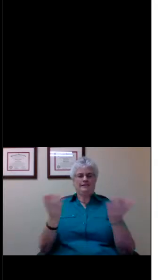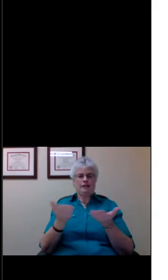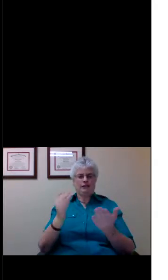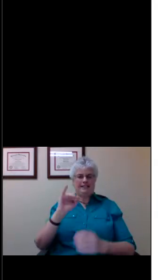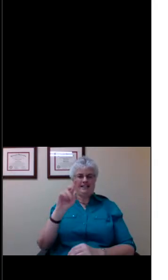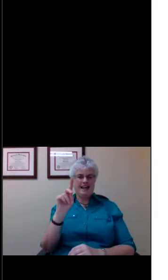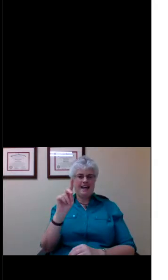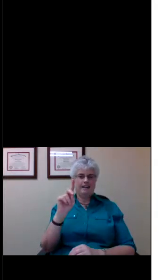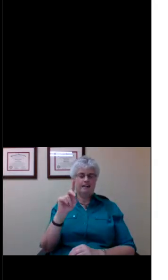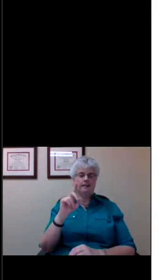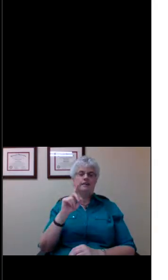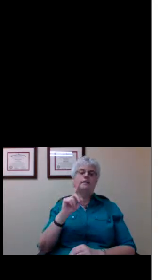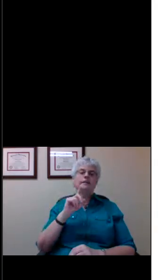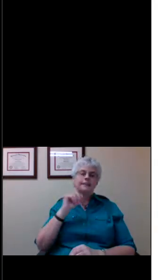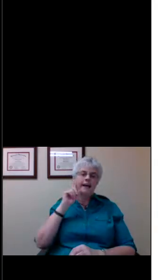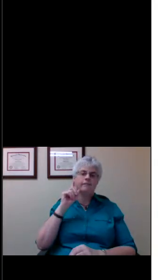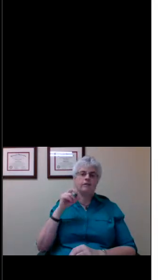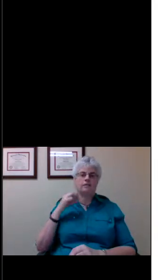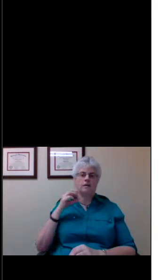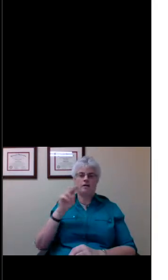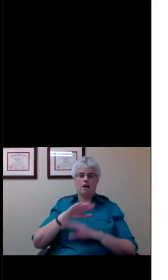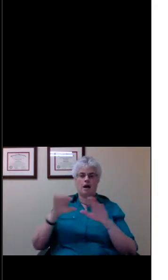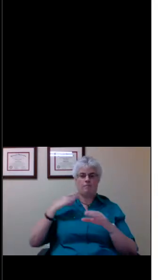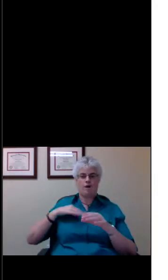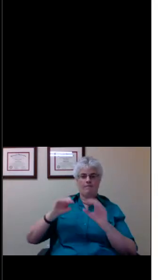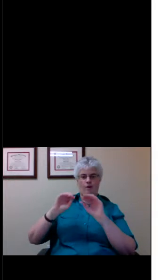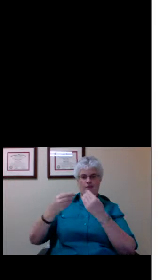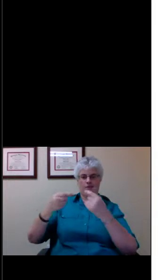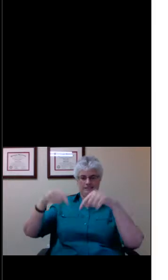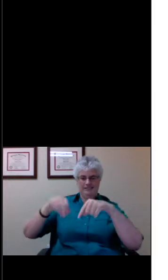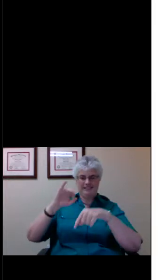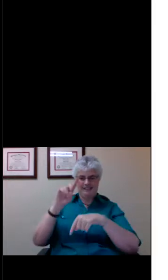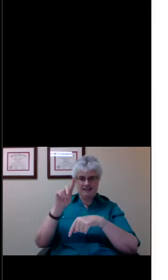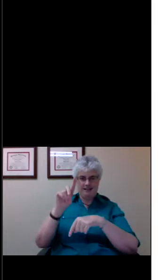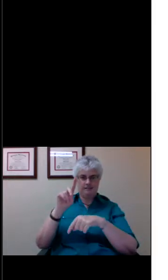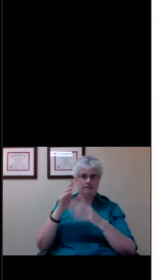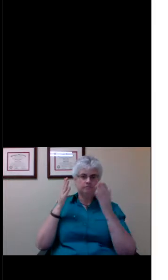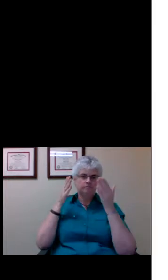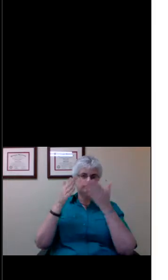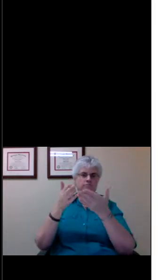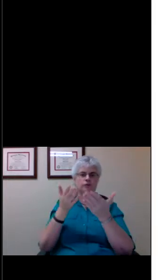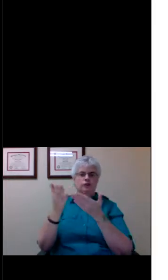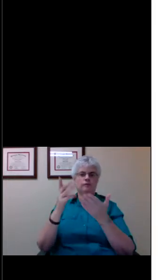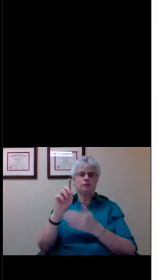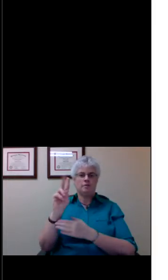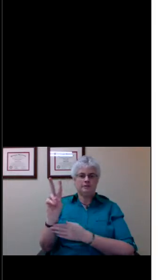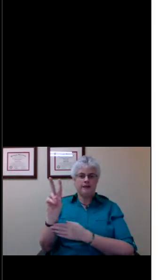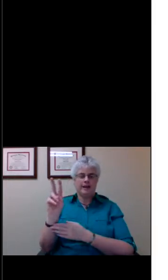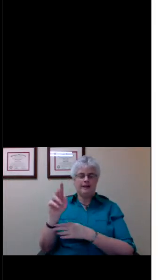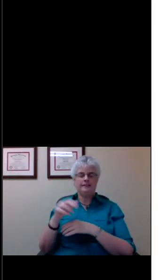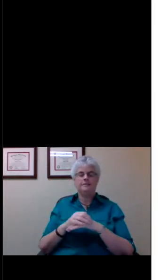And it's an organization here in Indiana. It's a Deaf nonprofit organization here in Indiana that service-